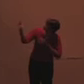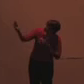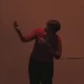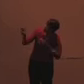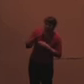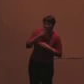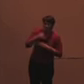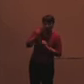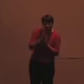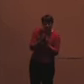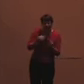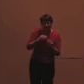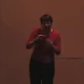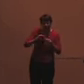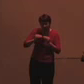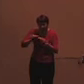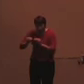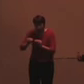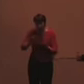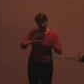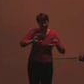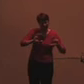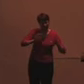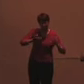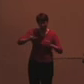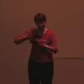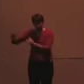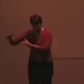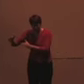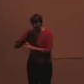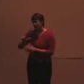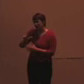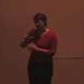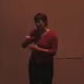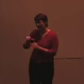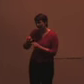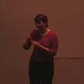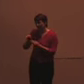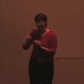so you have to make the layouts really systematically.